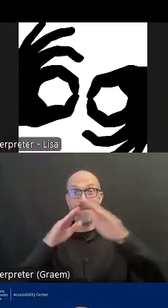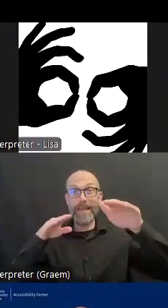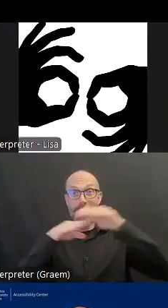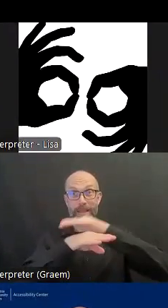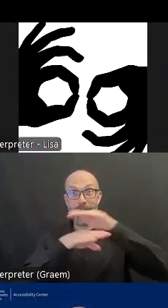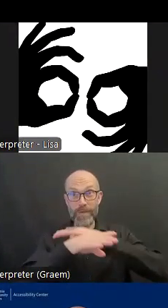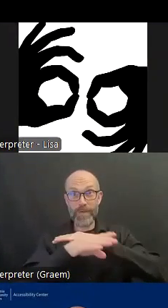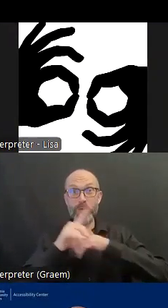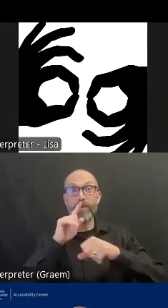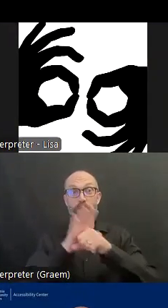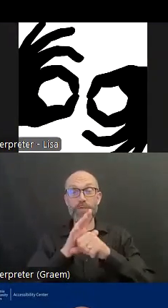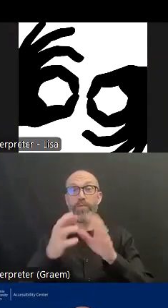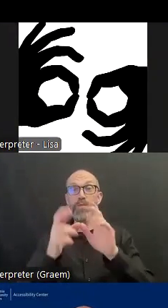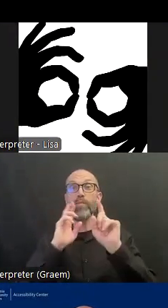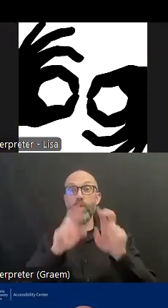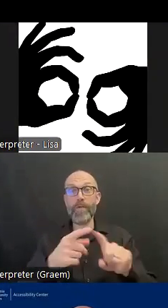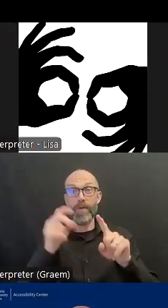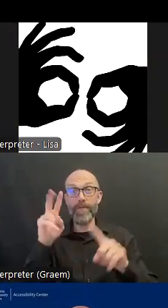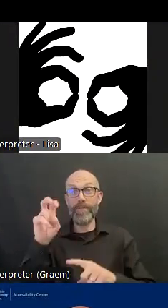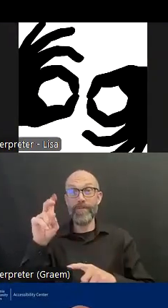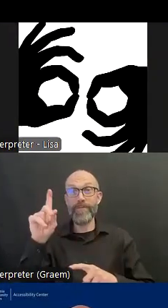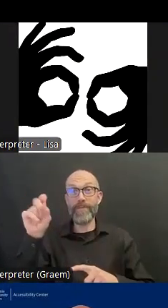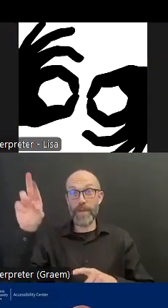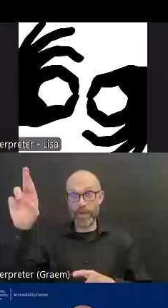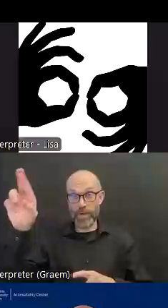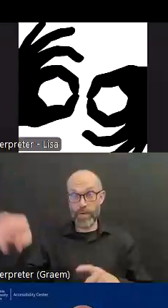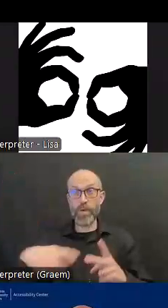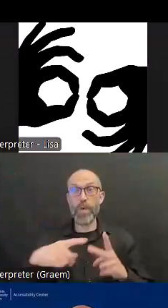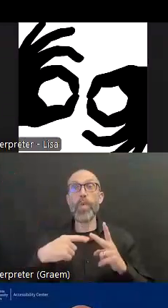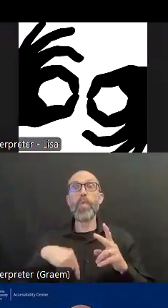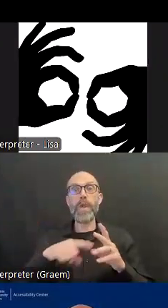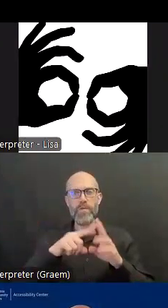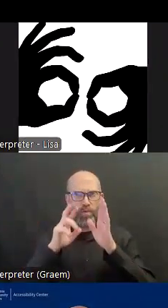from the vendor. We're going to perform a critical review of that documentation.